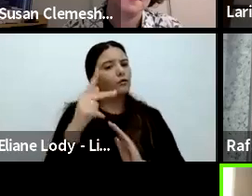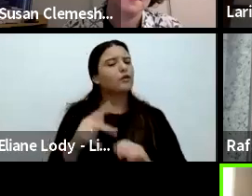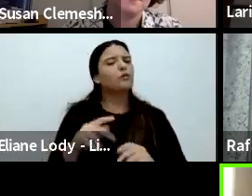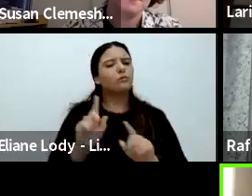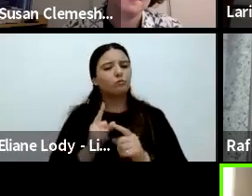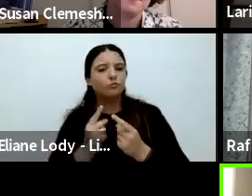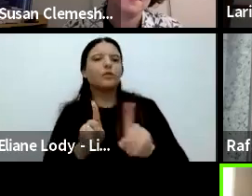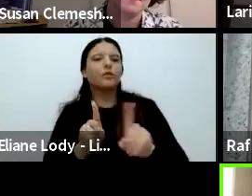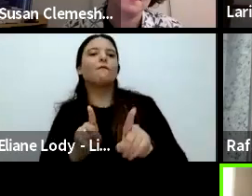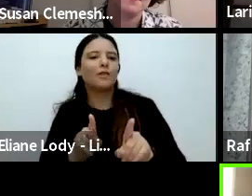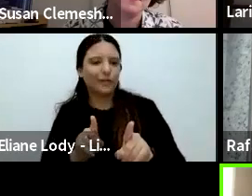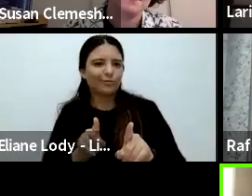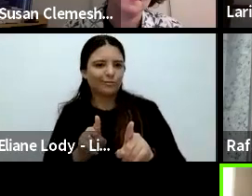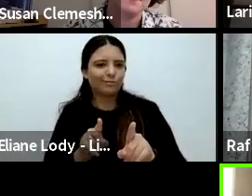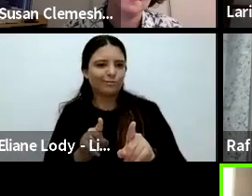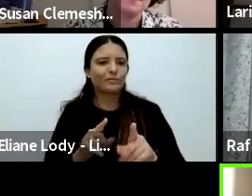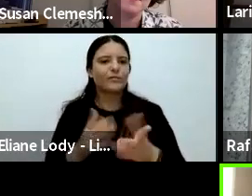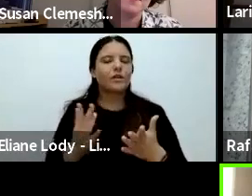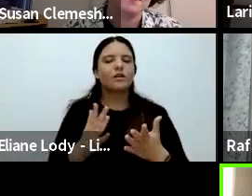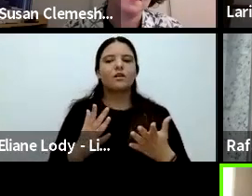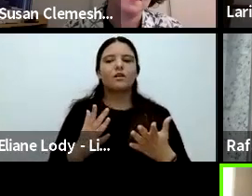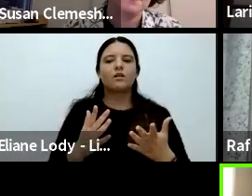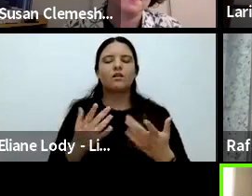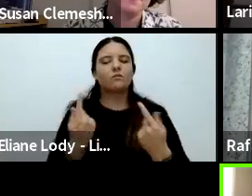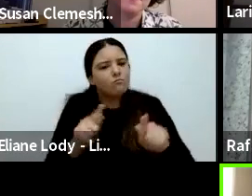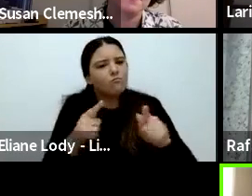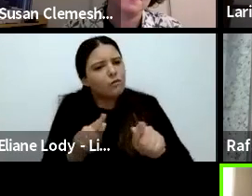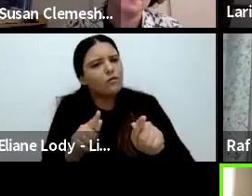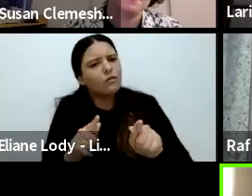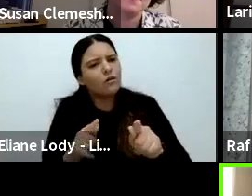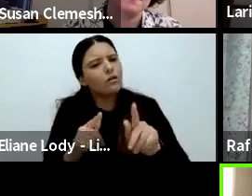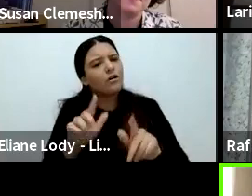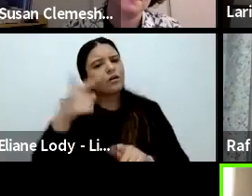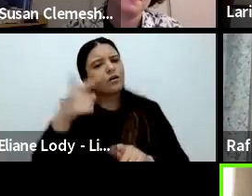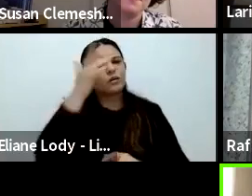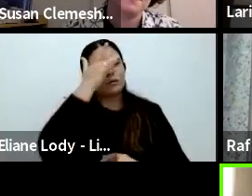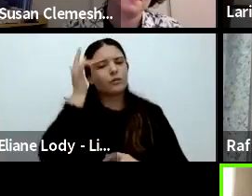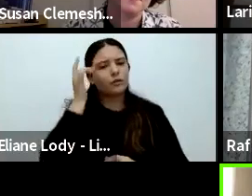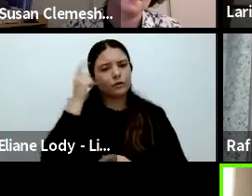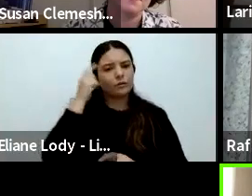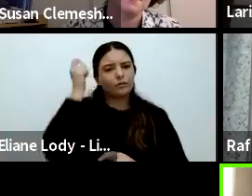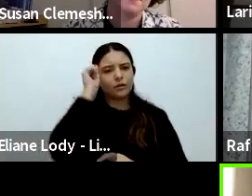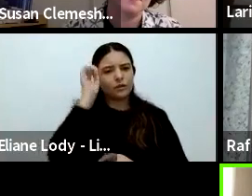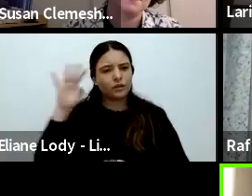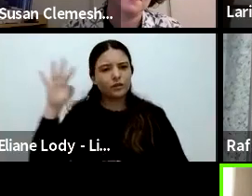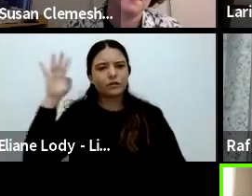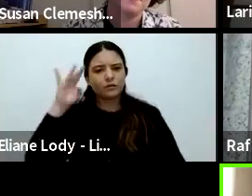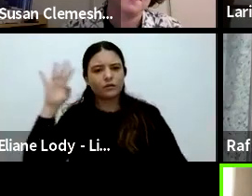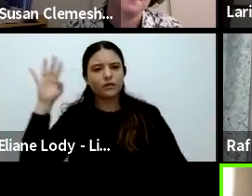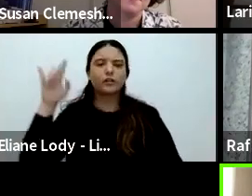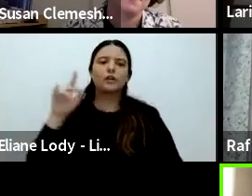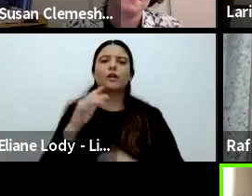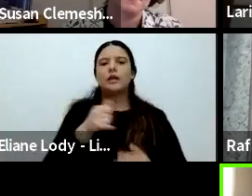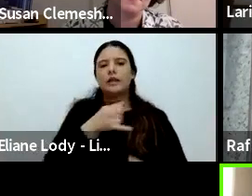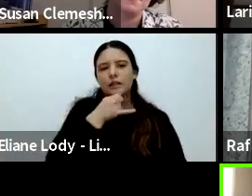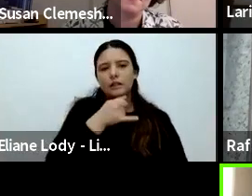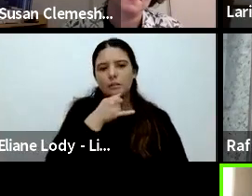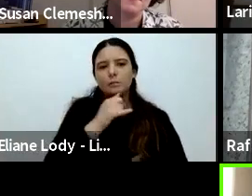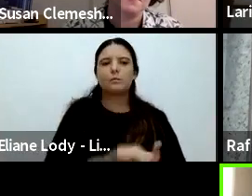challenging us as both. training training student student teachers or clinicians. s and Teachers themselves to and Teachers themselves to